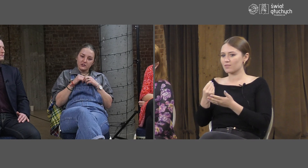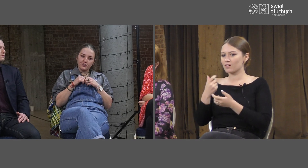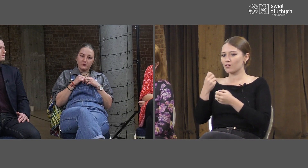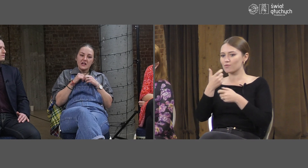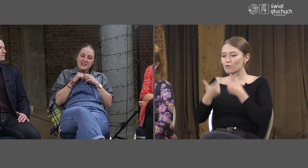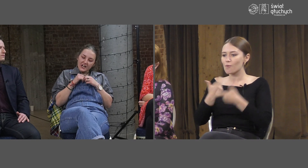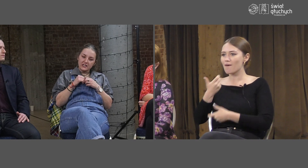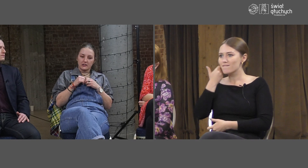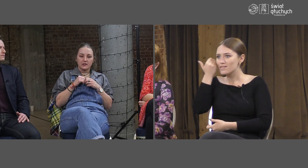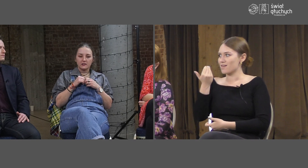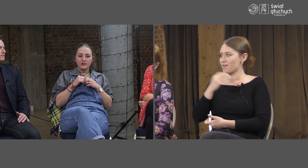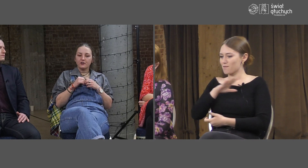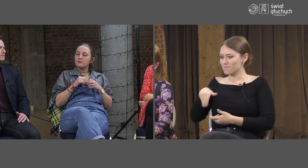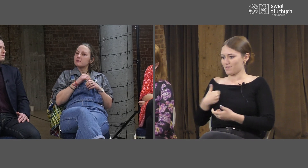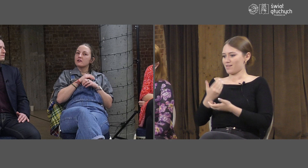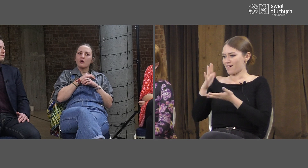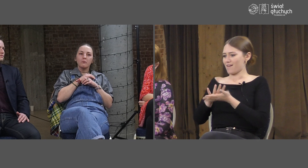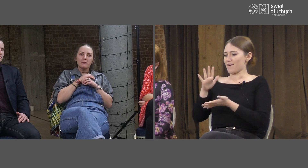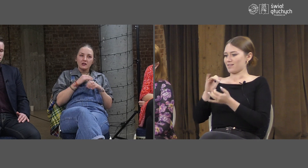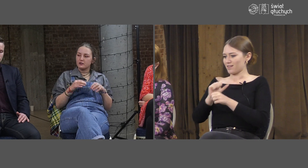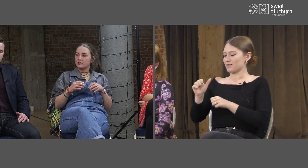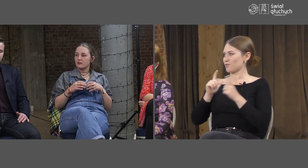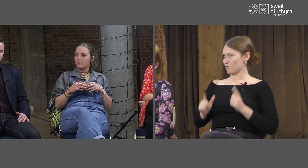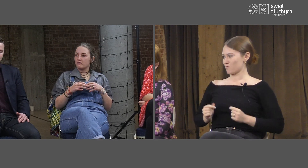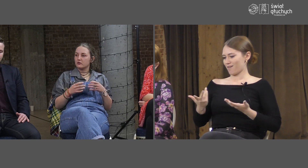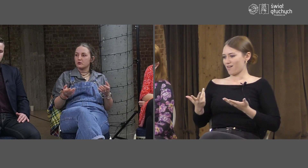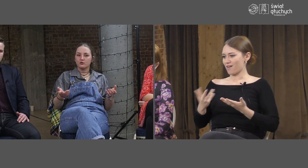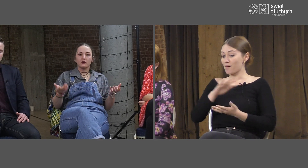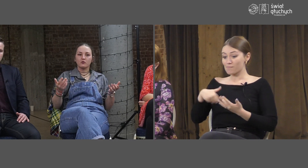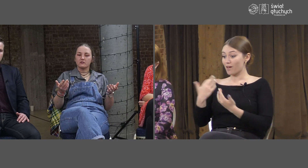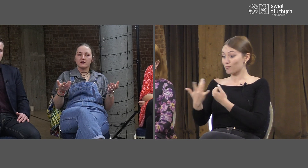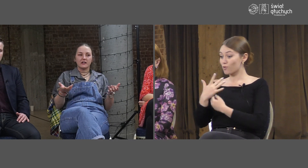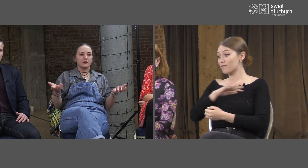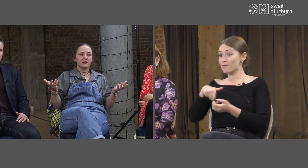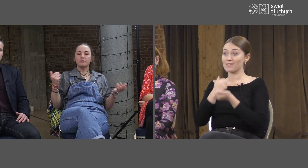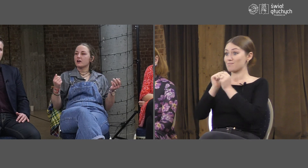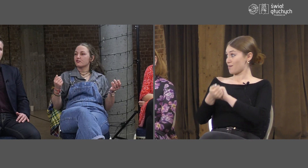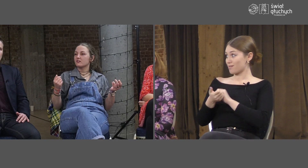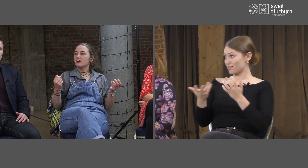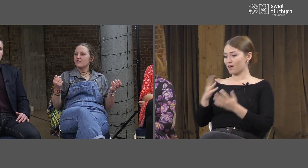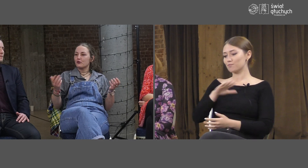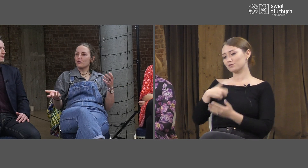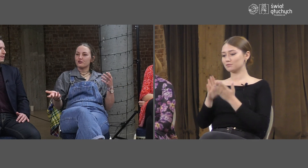about being the way we are when we have no control over it at all. Because, honestly, none of us get to choose